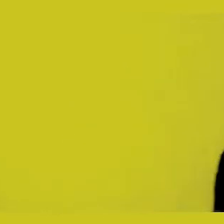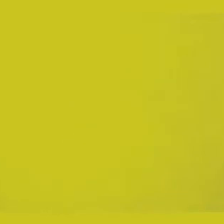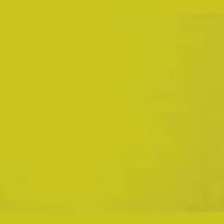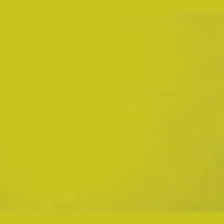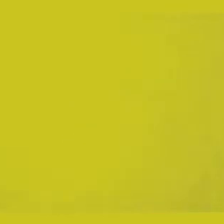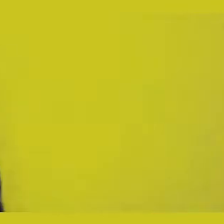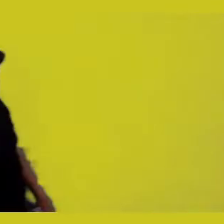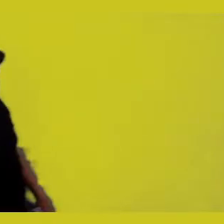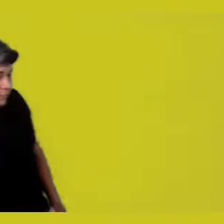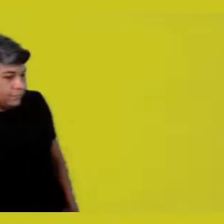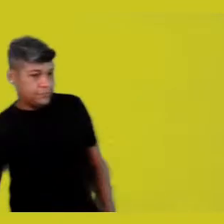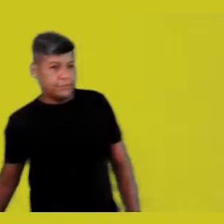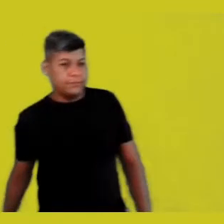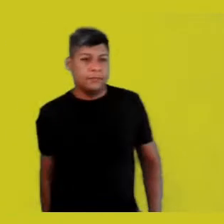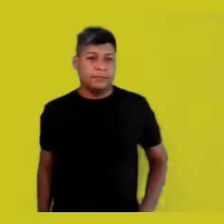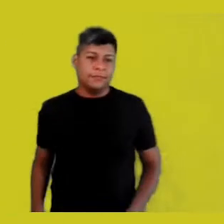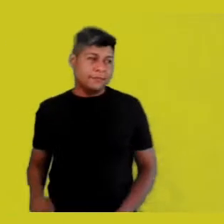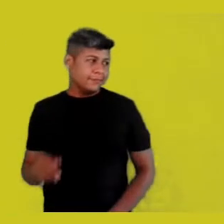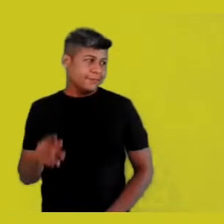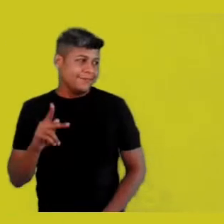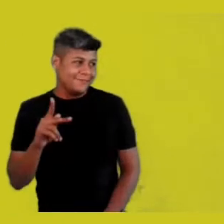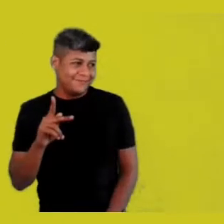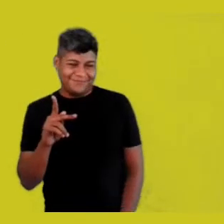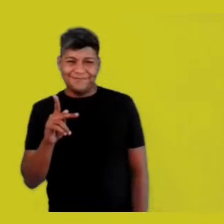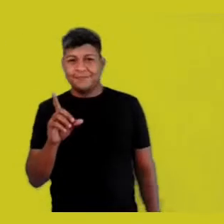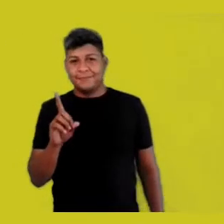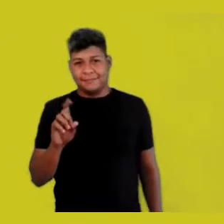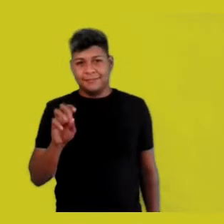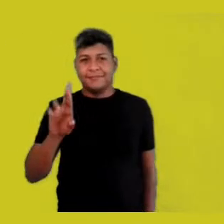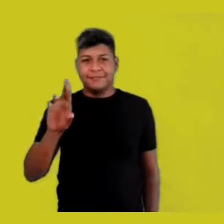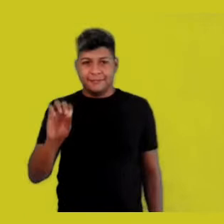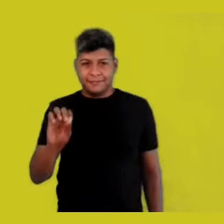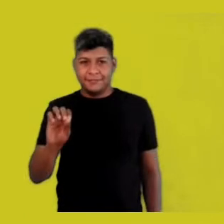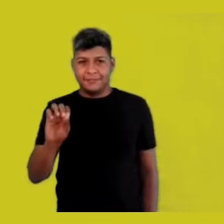And Pedro Lucas asks both of you...